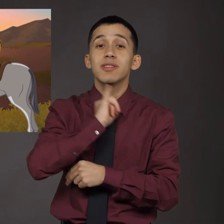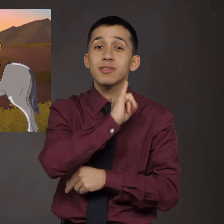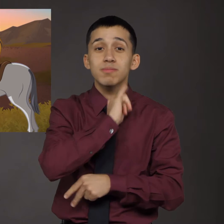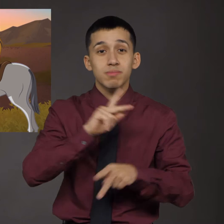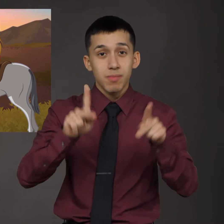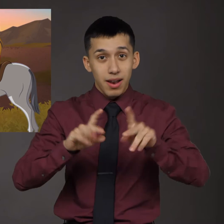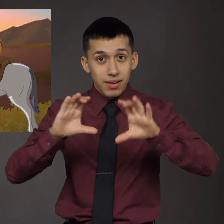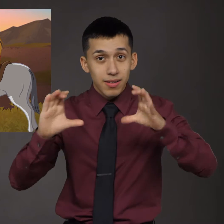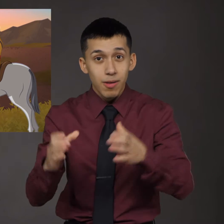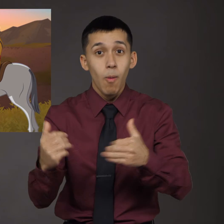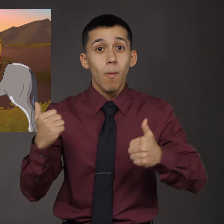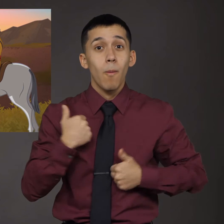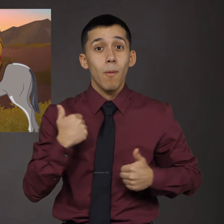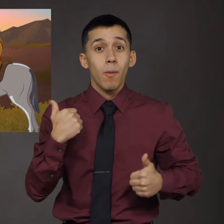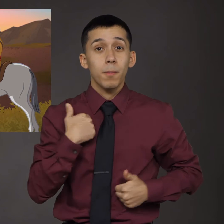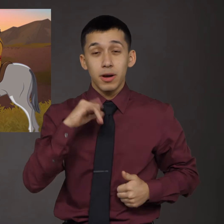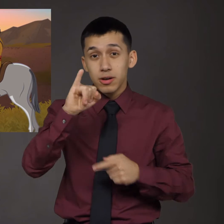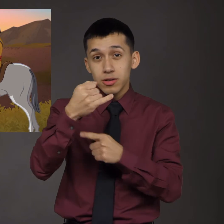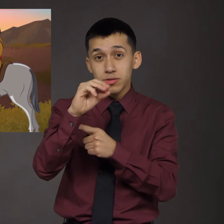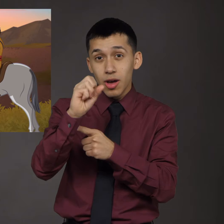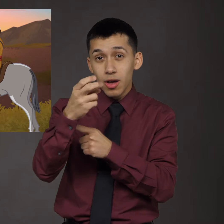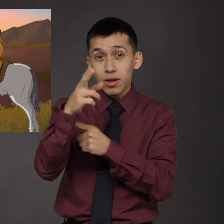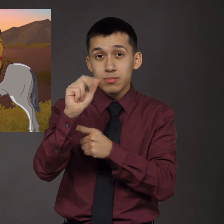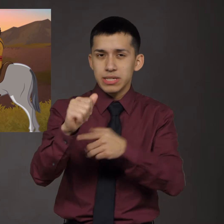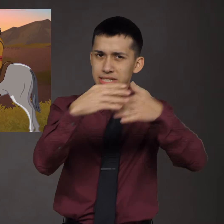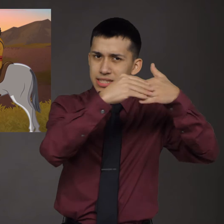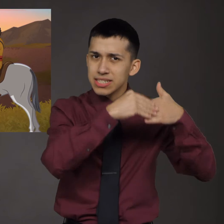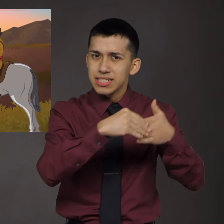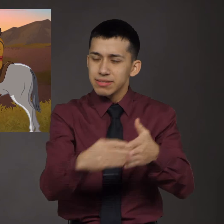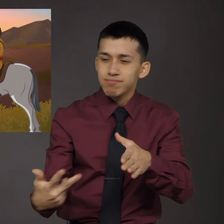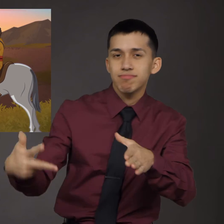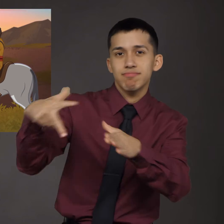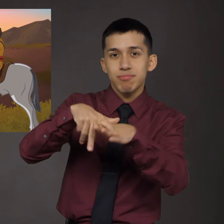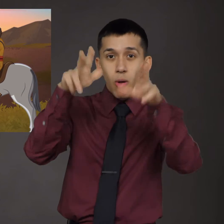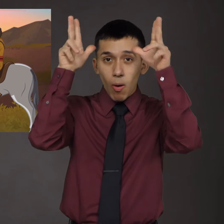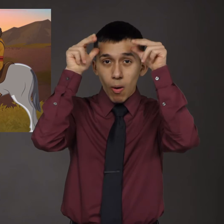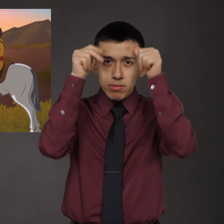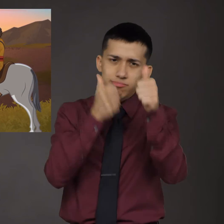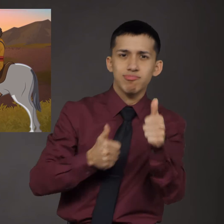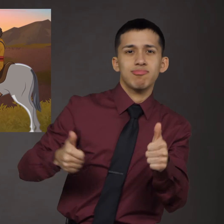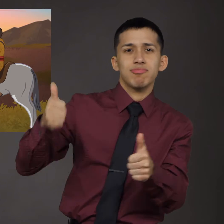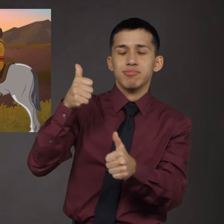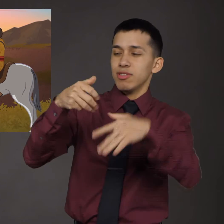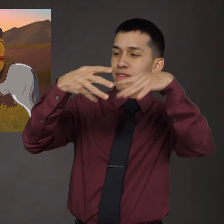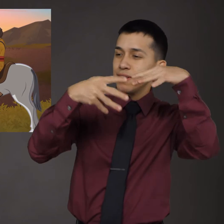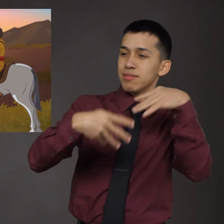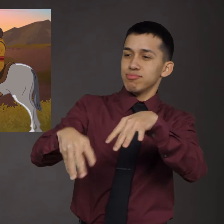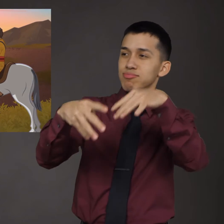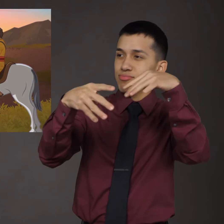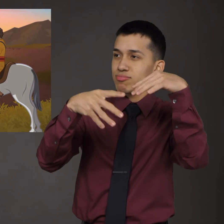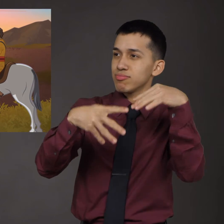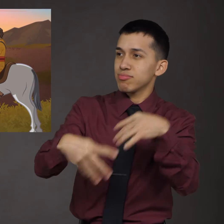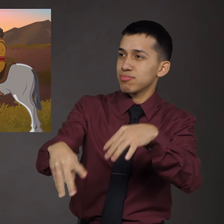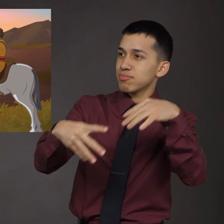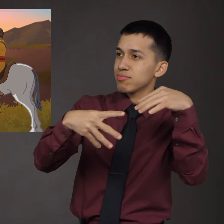Joshua led the Israelite army to the land of Canaan.